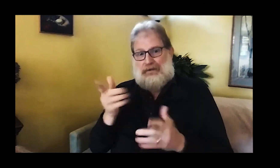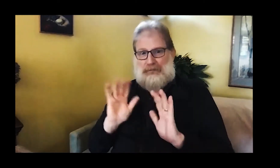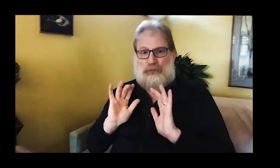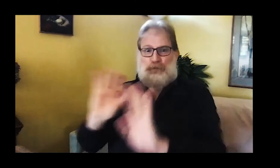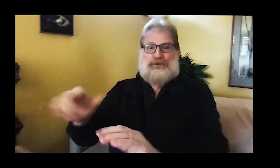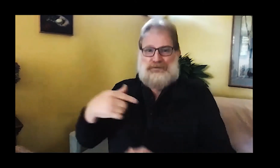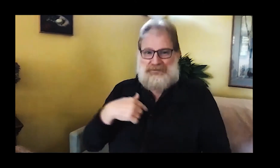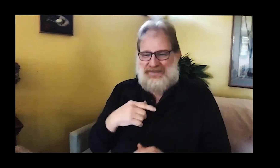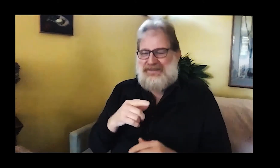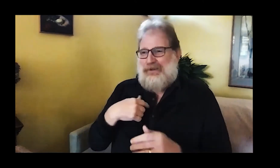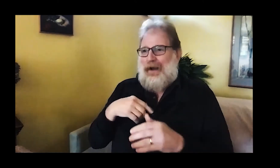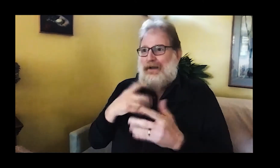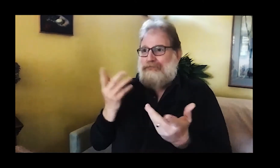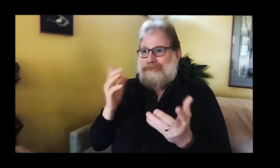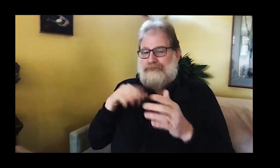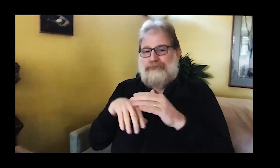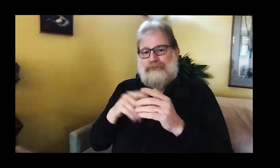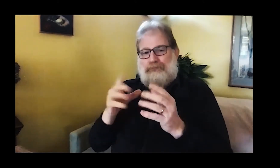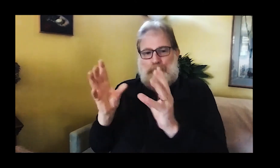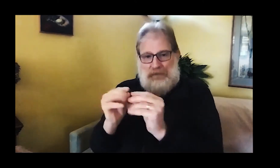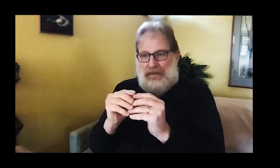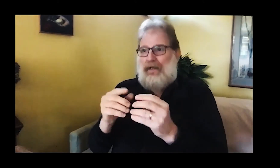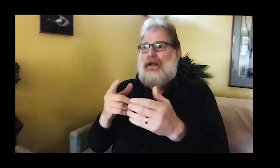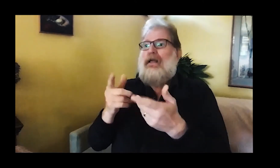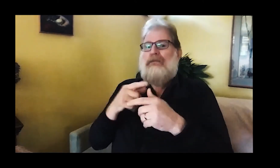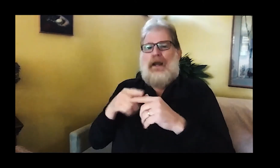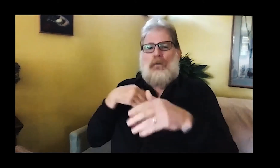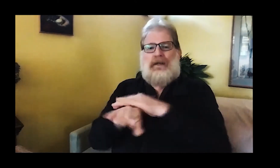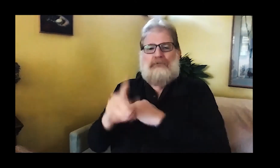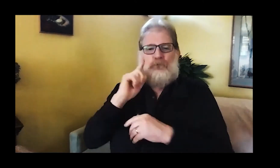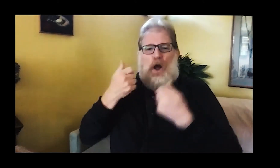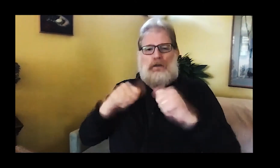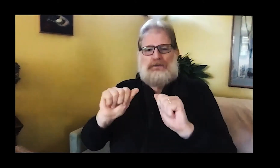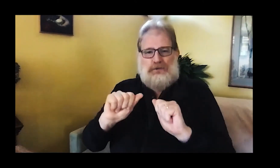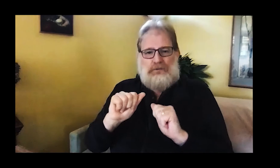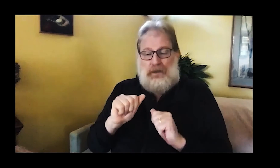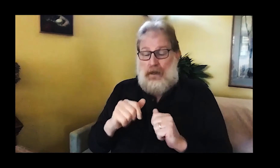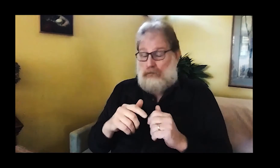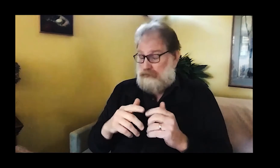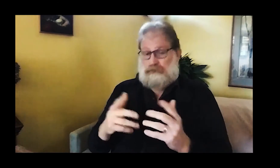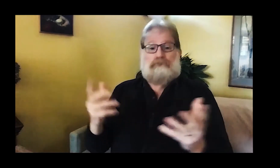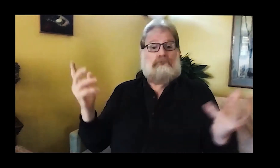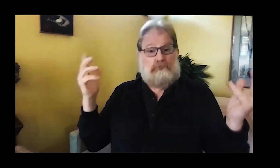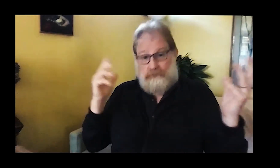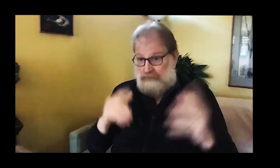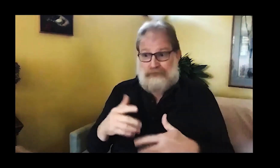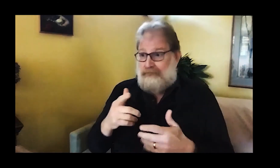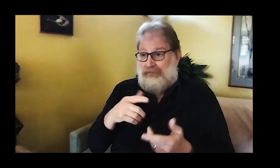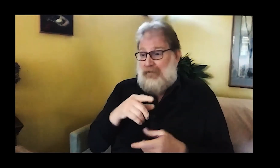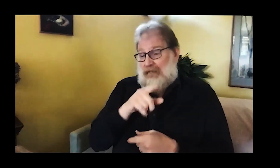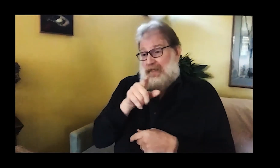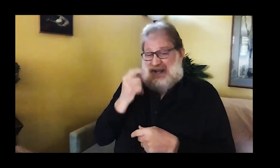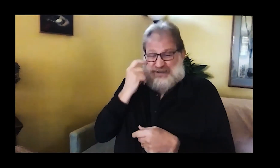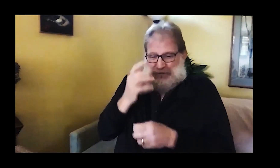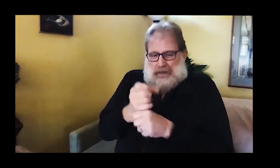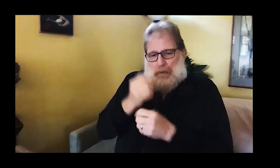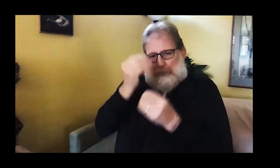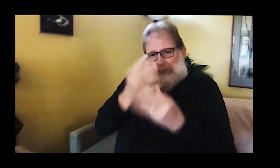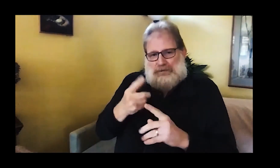So with her gentle shove I went to a meeting and went in for the audition, and it's funny. The